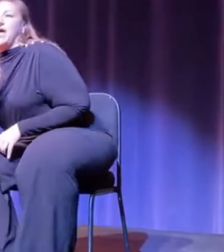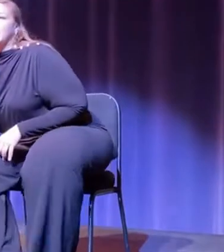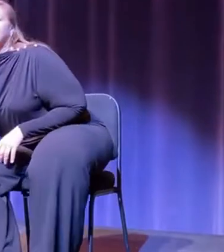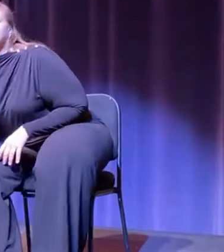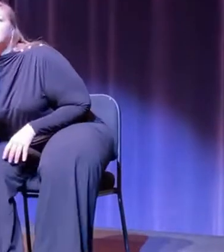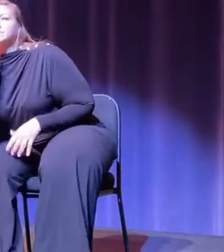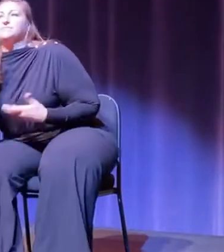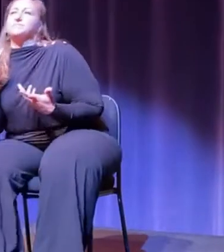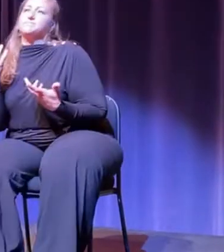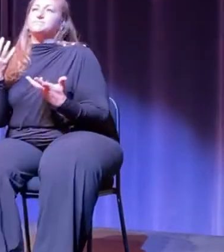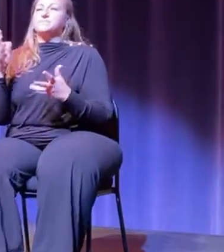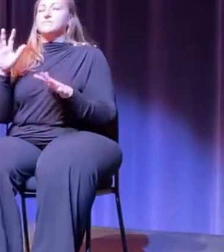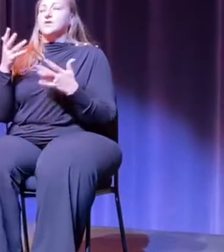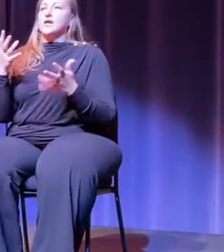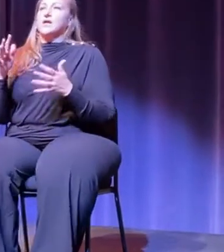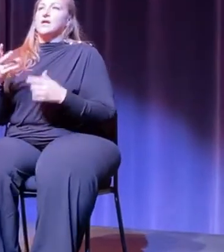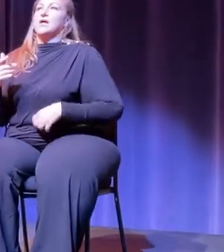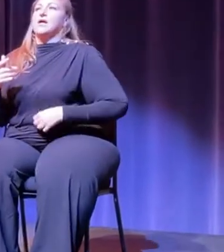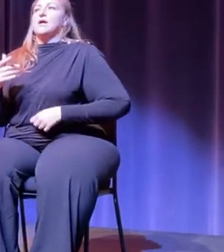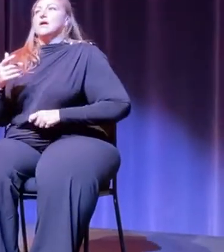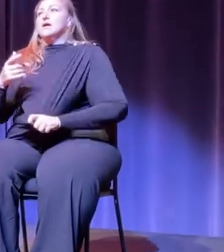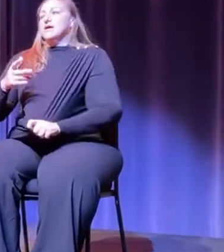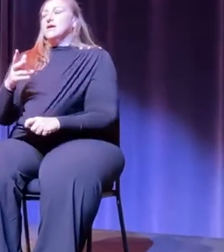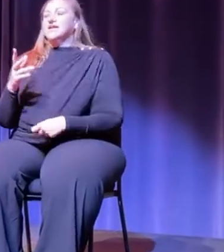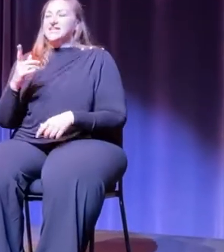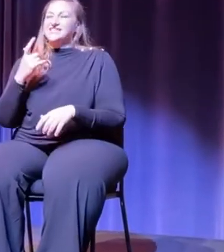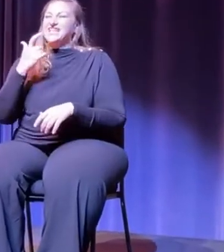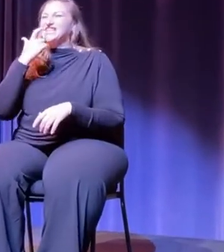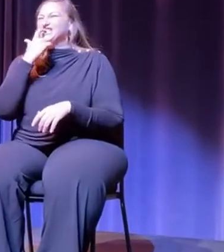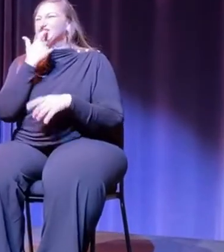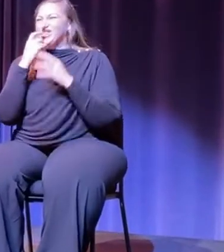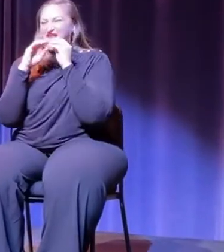I think, you know, it's a toothy kiss, you know,